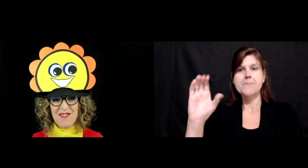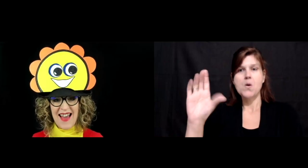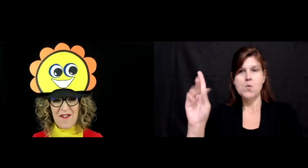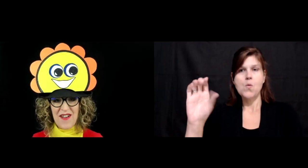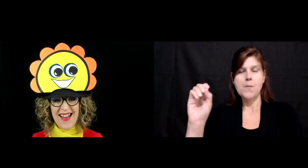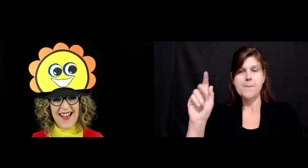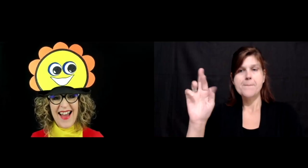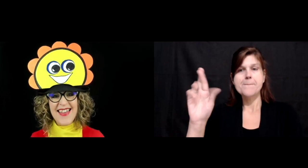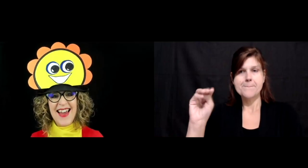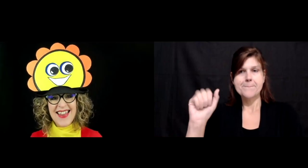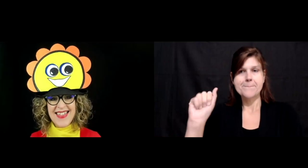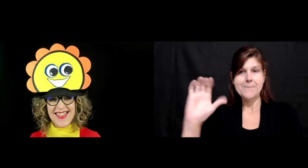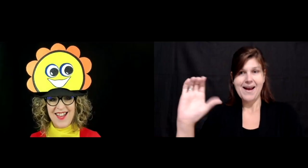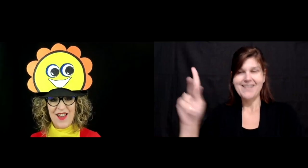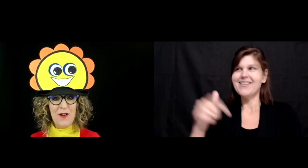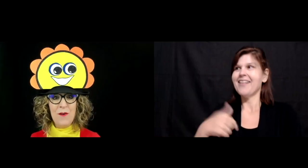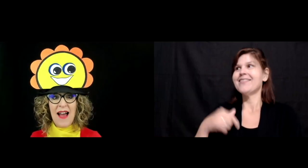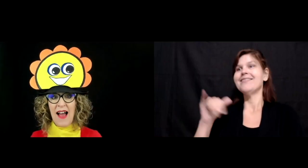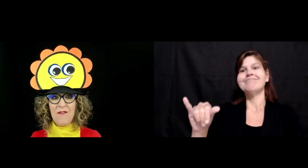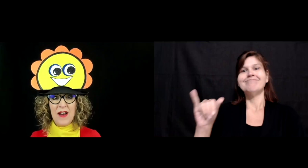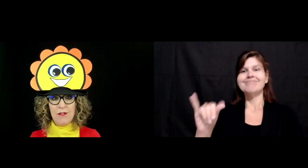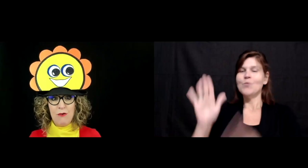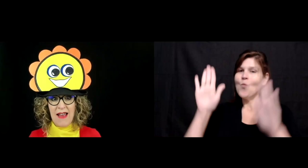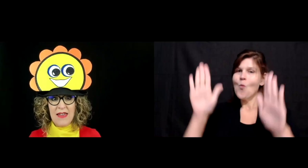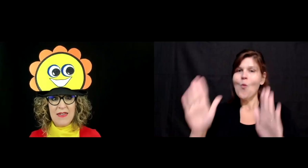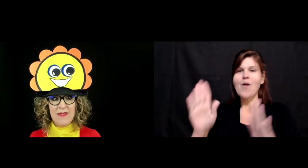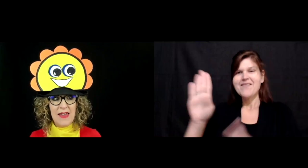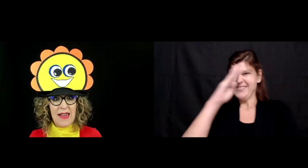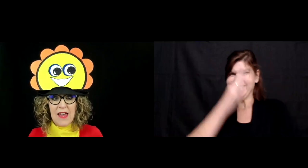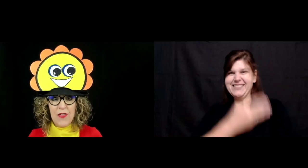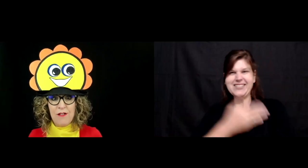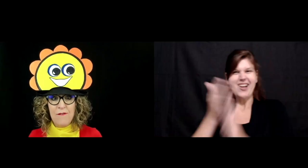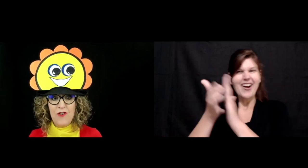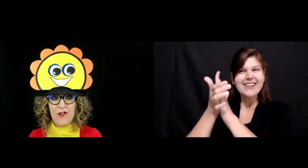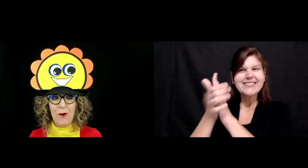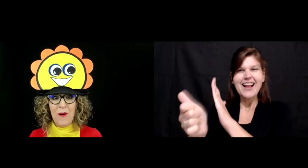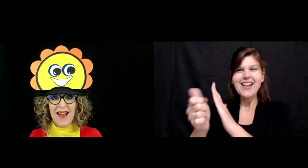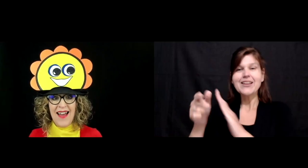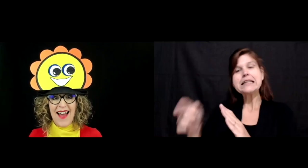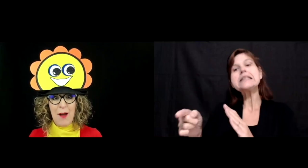to have a talented son who I feel has created the ethos of the show.